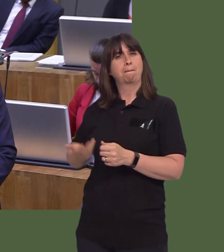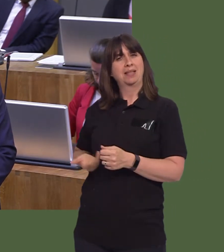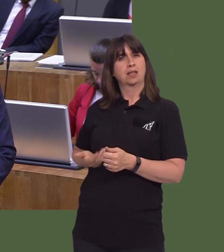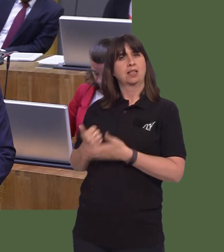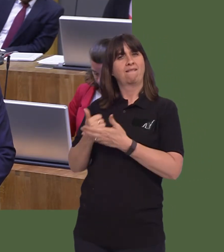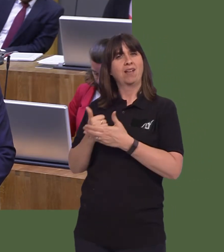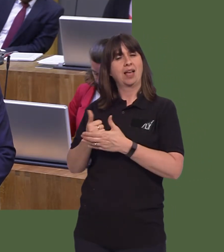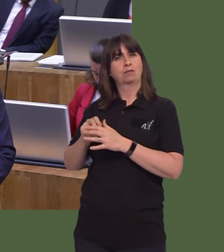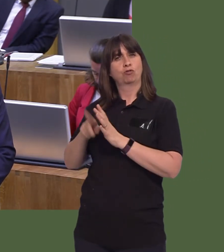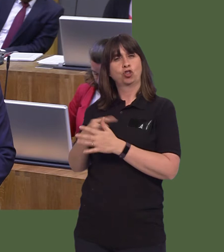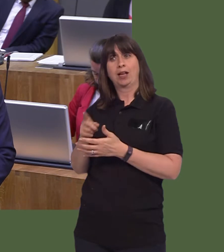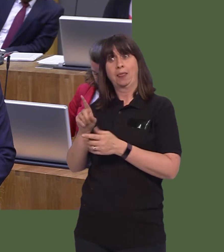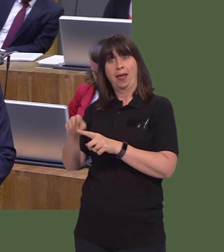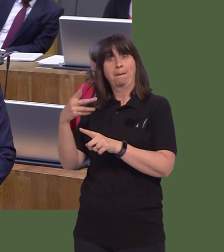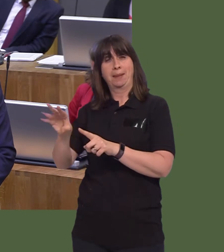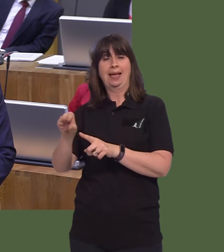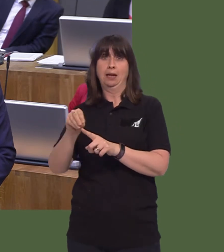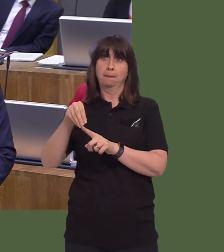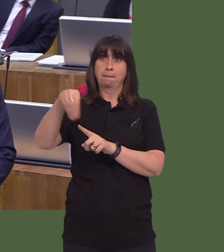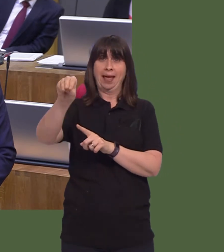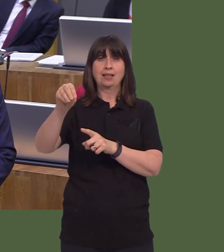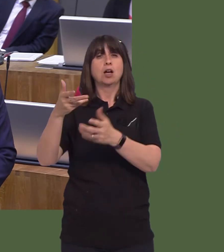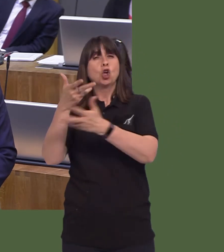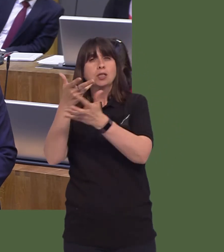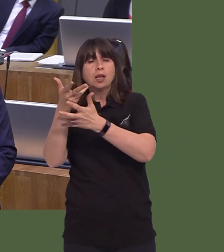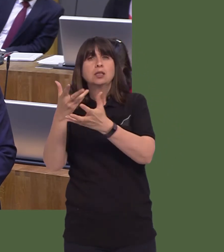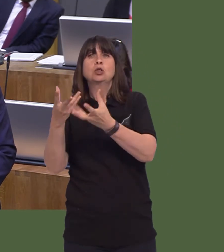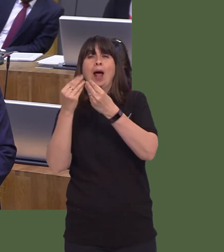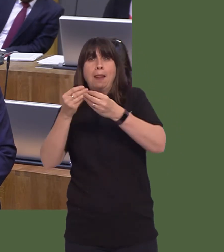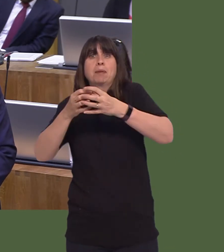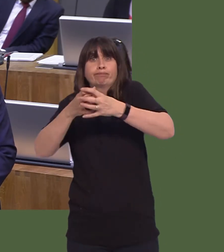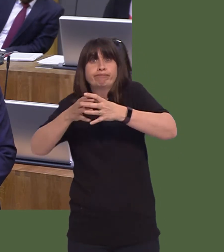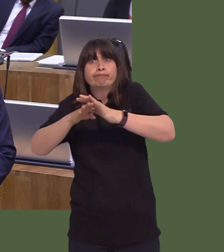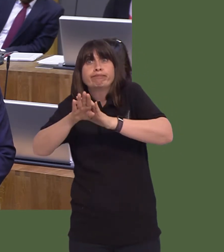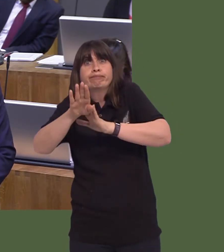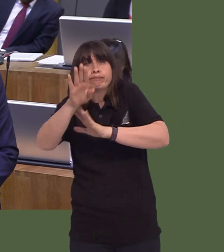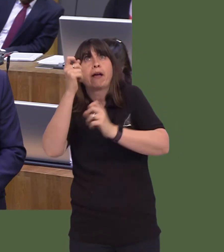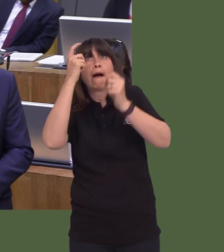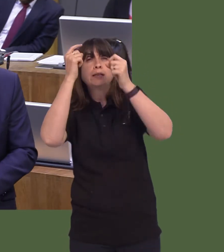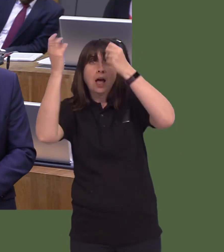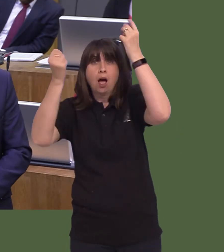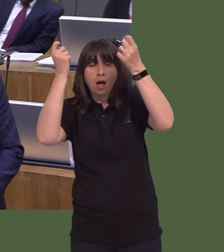to pay a consultant to develop the business idea.